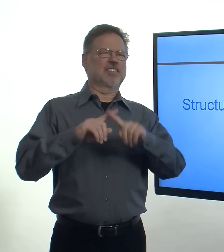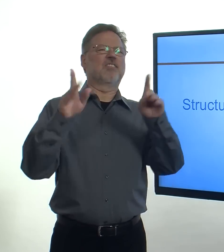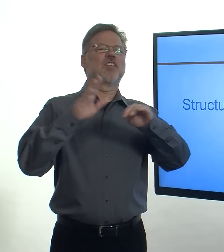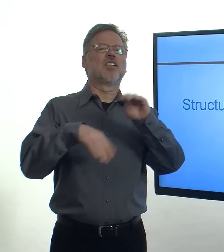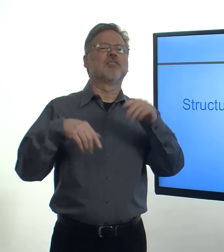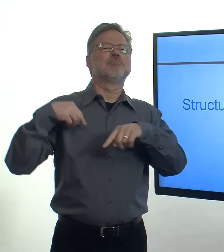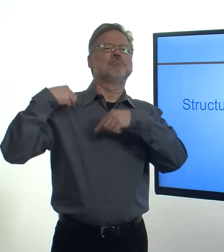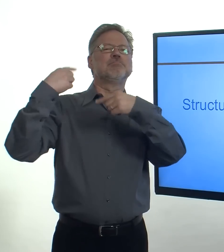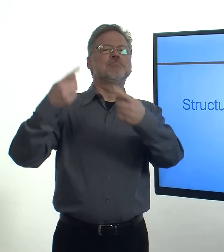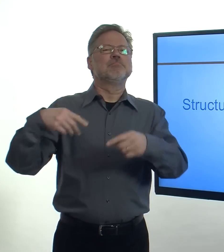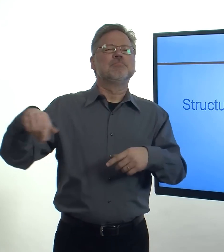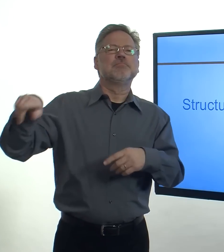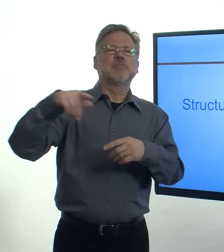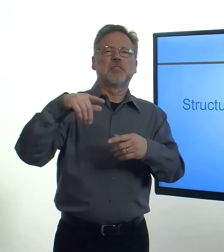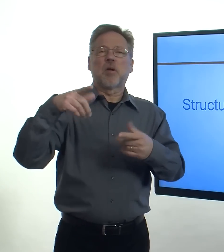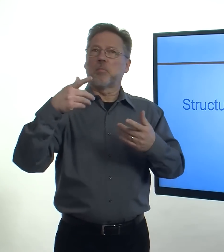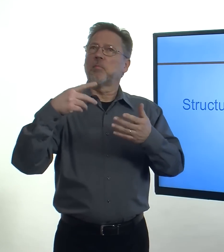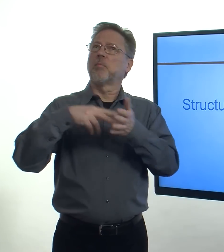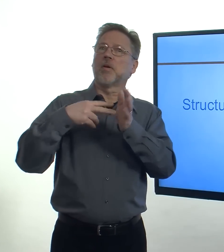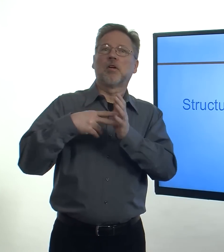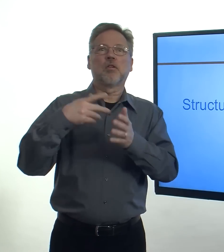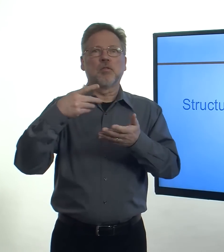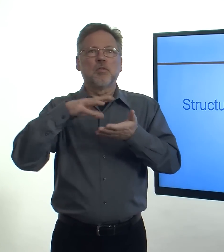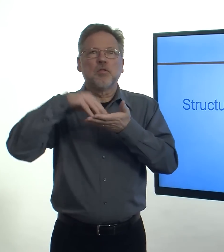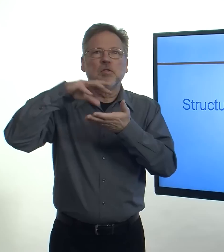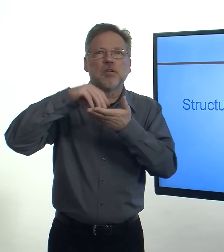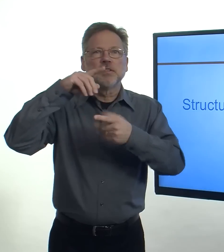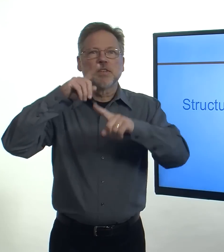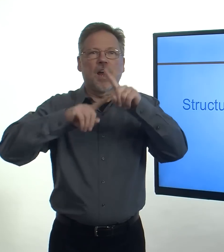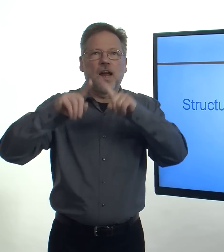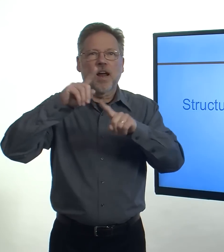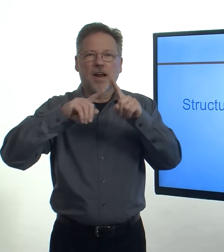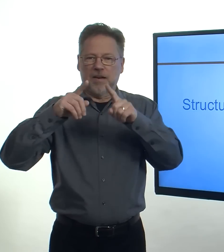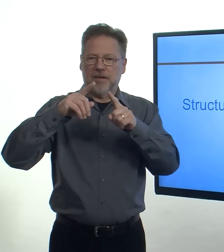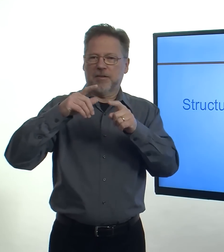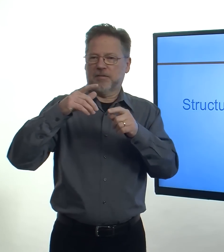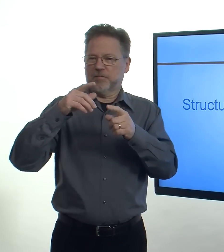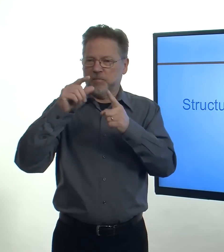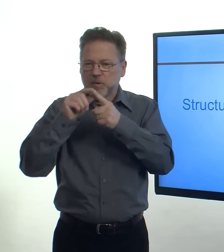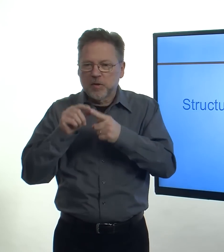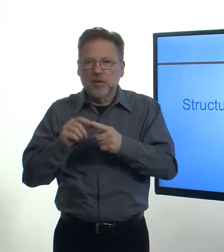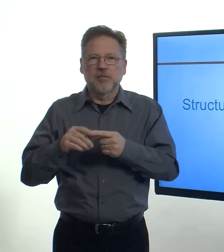will be different than ones you may have taken before in which you’ve learned signs, vocabulary